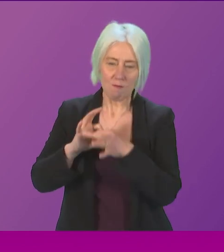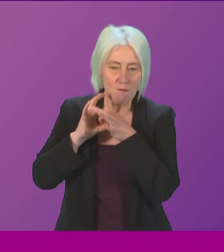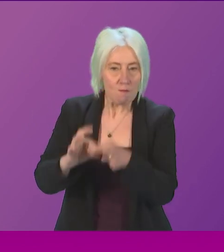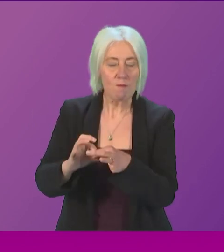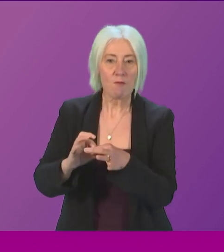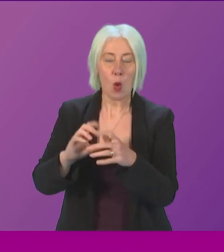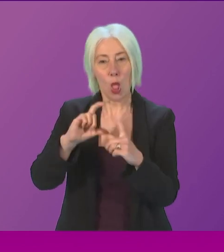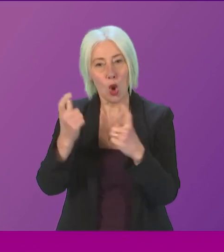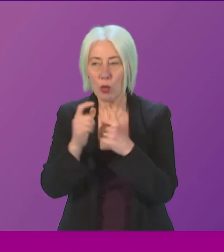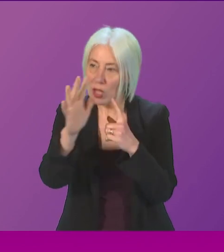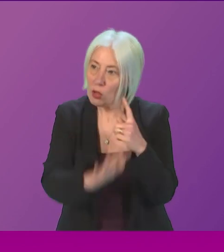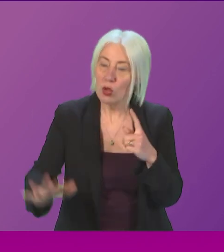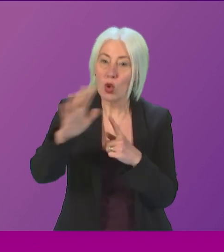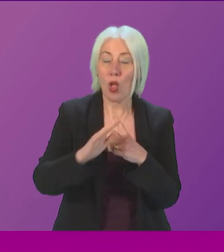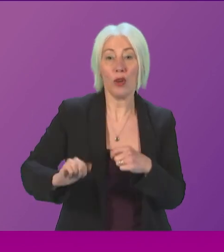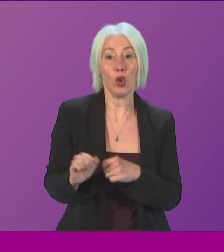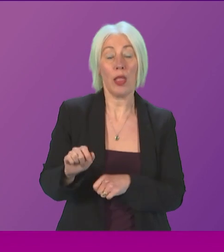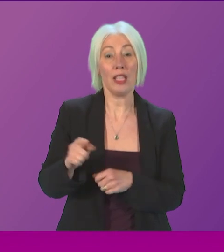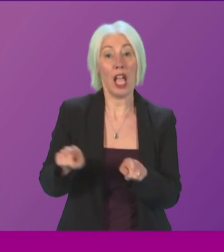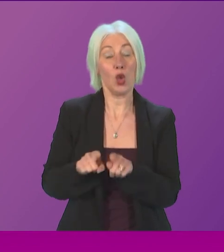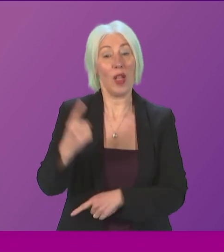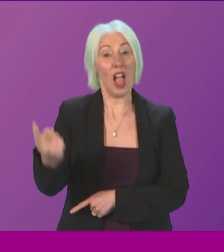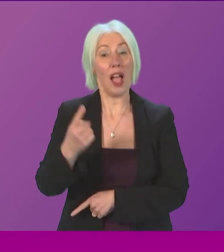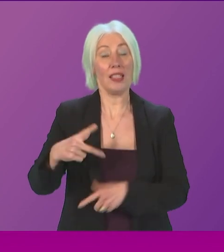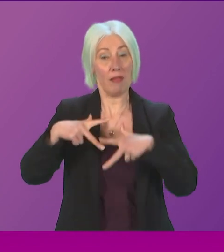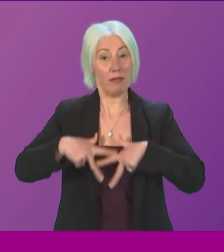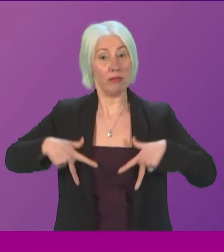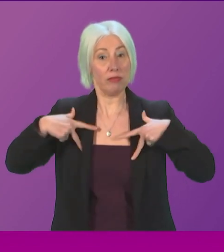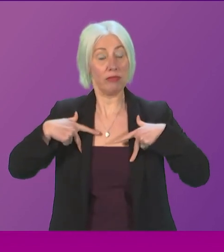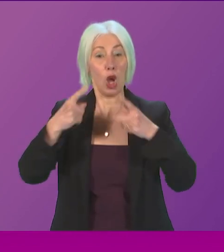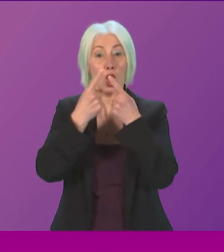the country—not least in her role as chancellor of the University of Aberdeen.